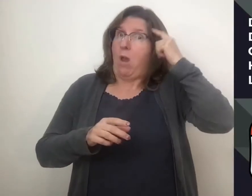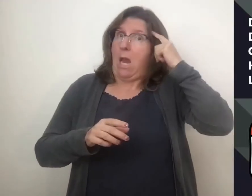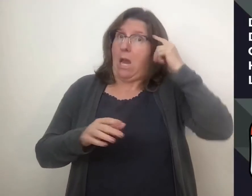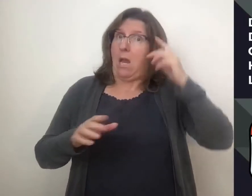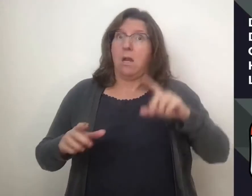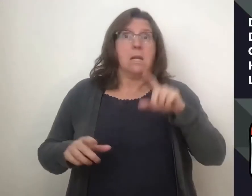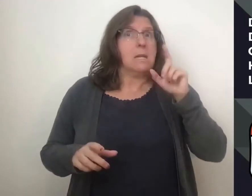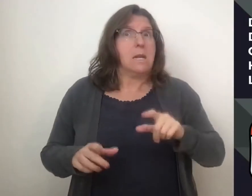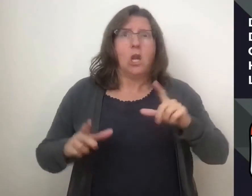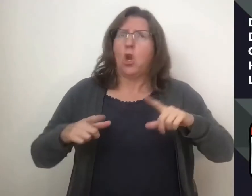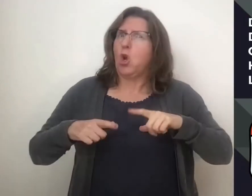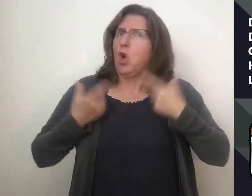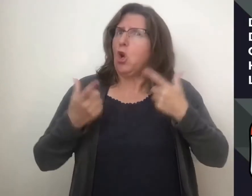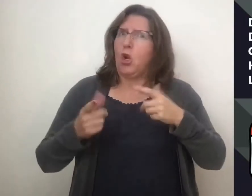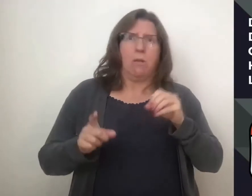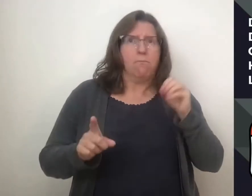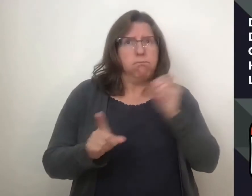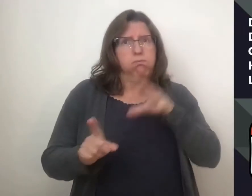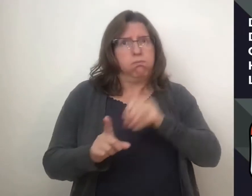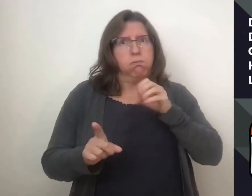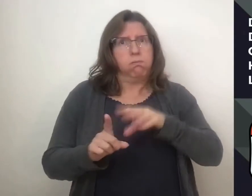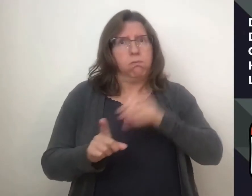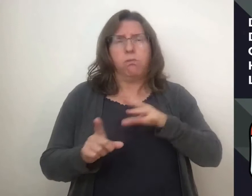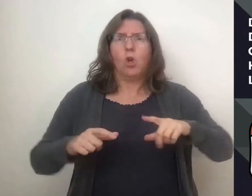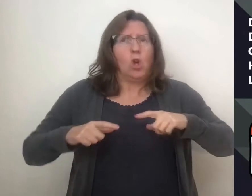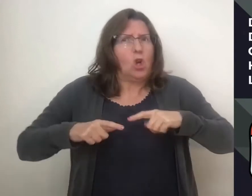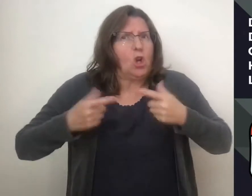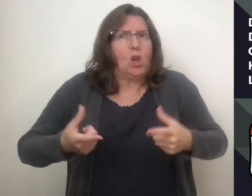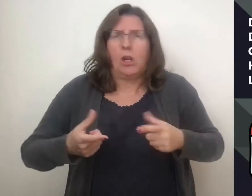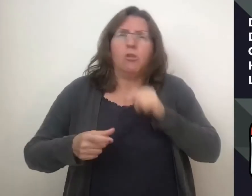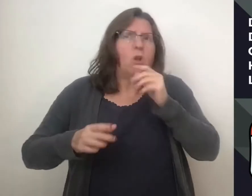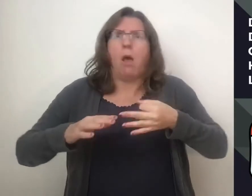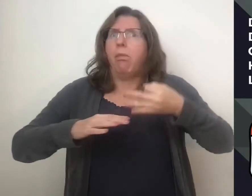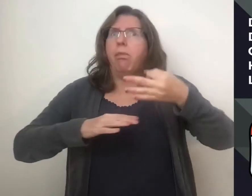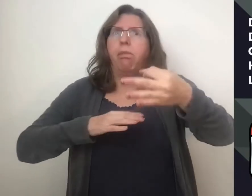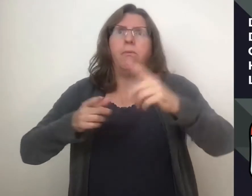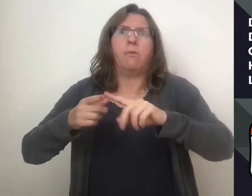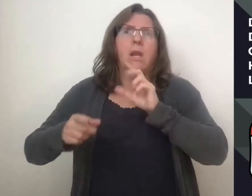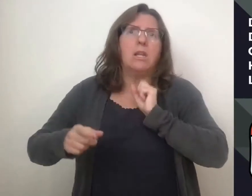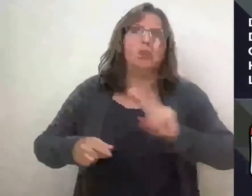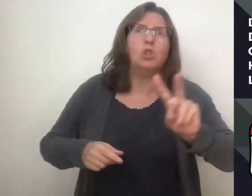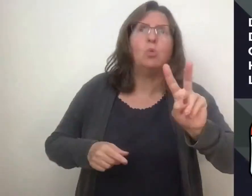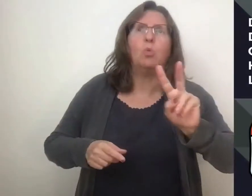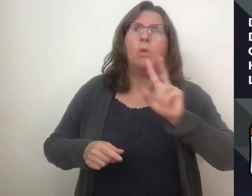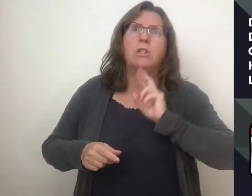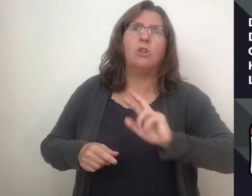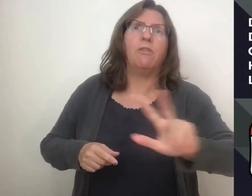Exposure to language starting at age 2 or 3 truly impacts the young brain’s development.